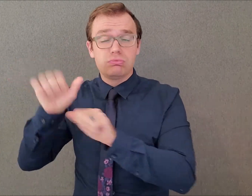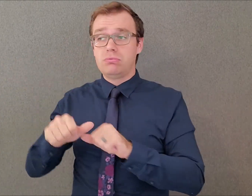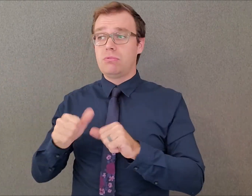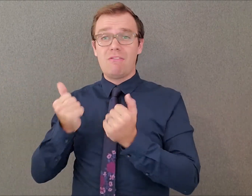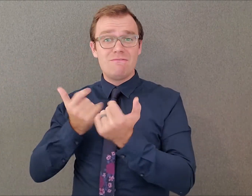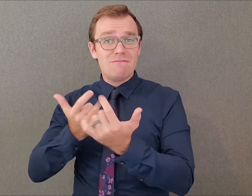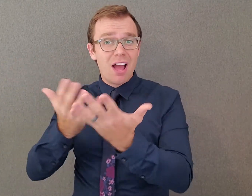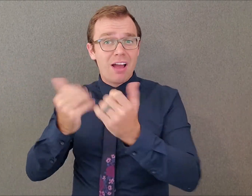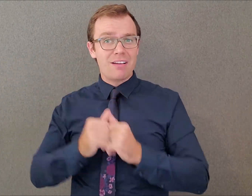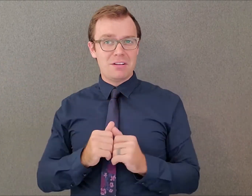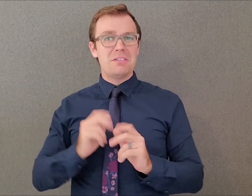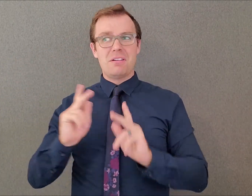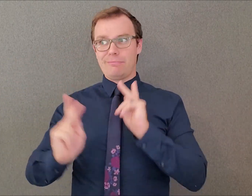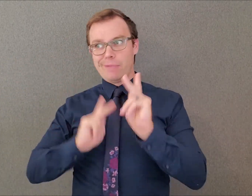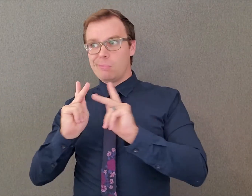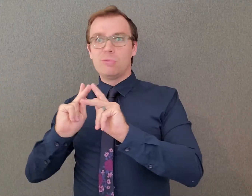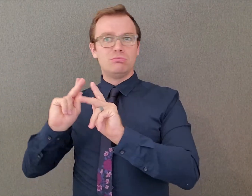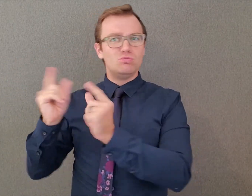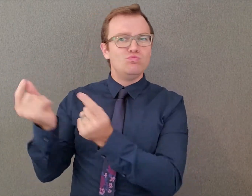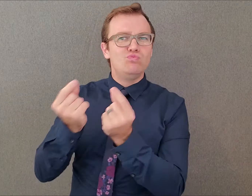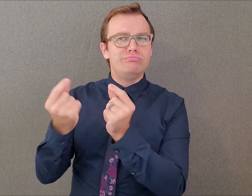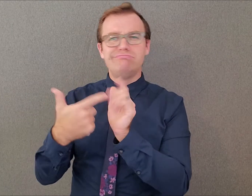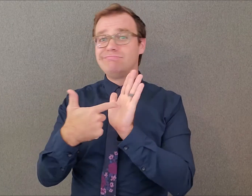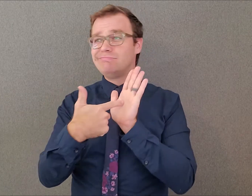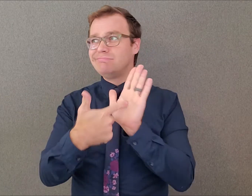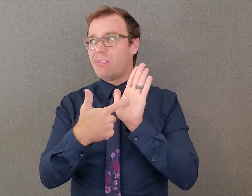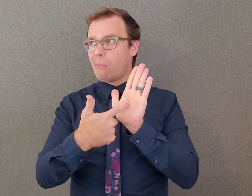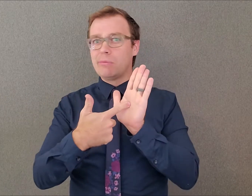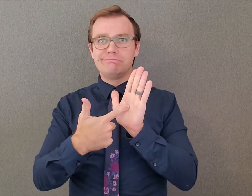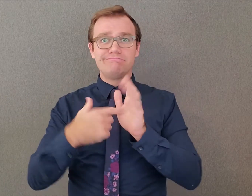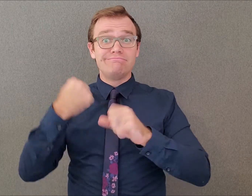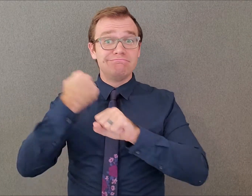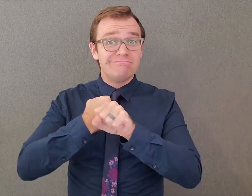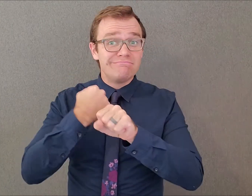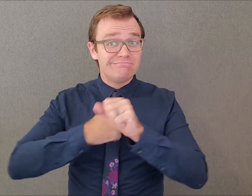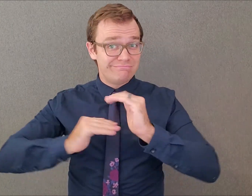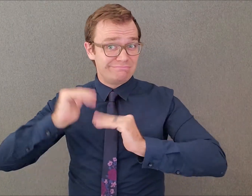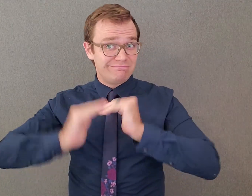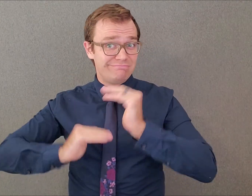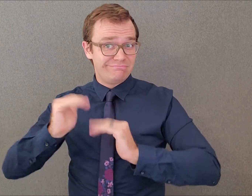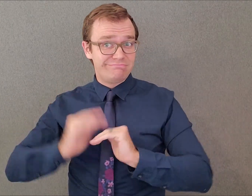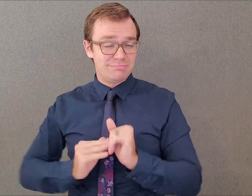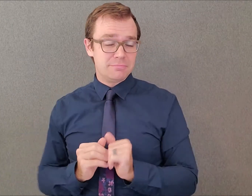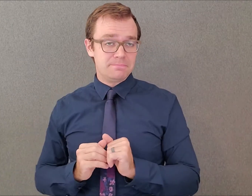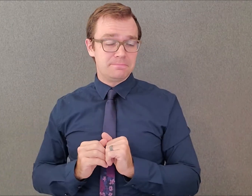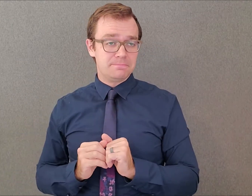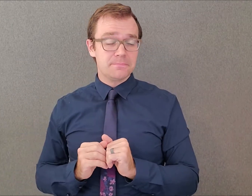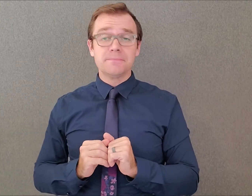earthquakes, fires, and human caused projects, such as construction.